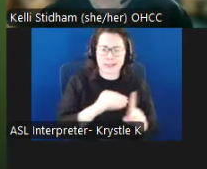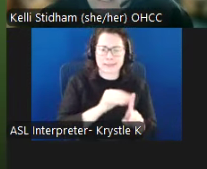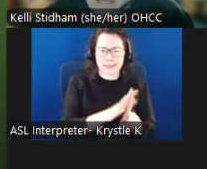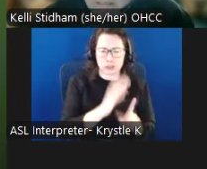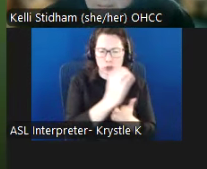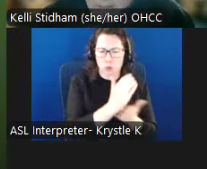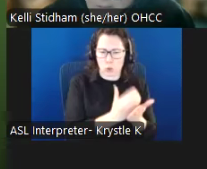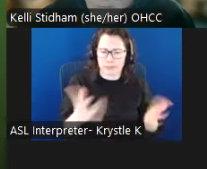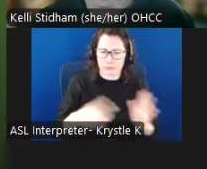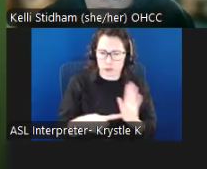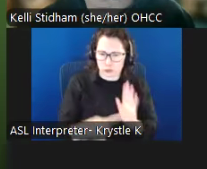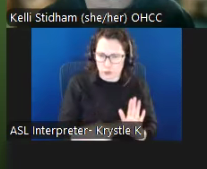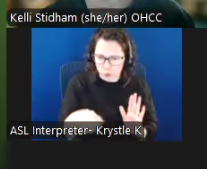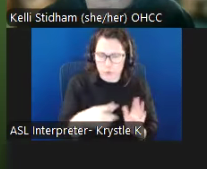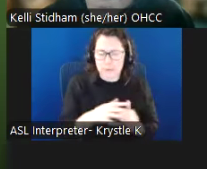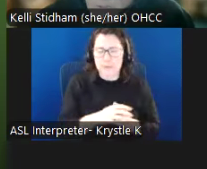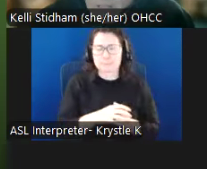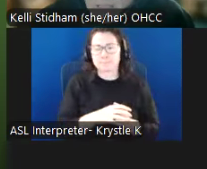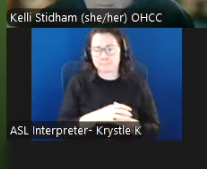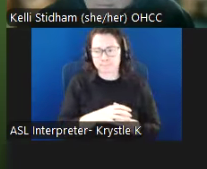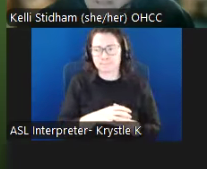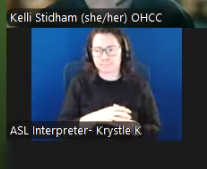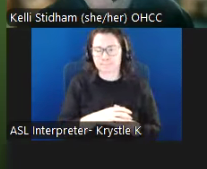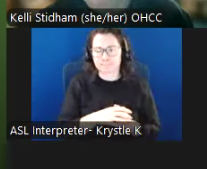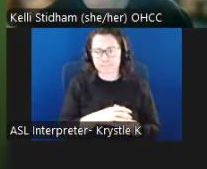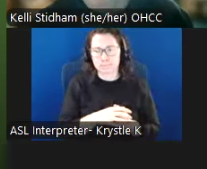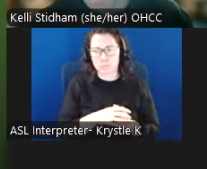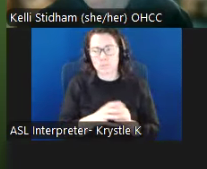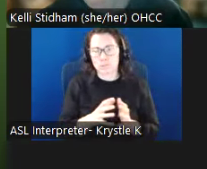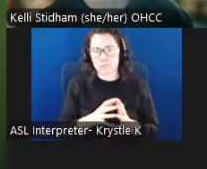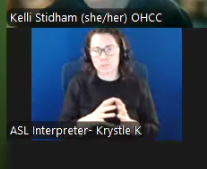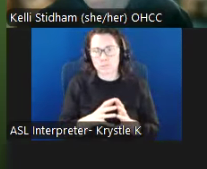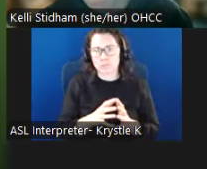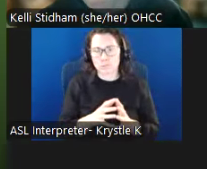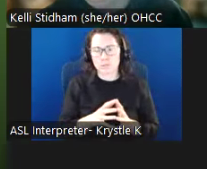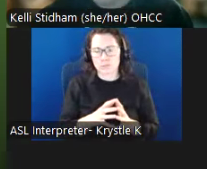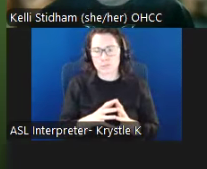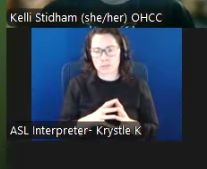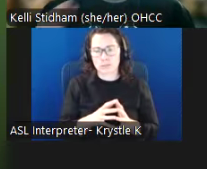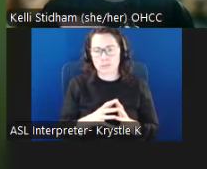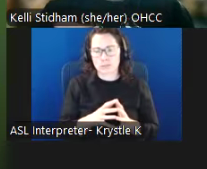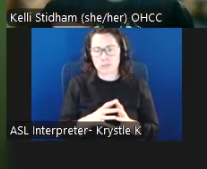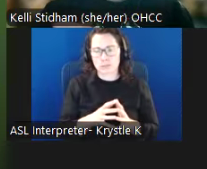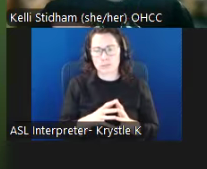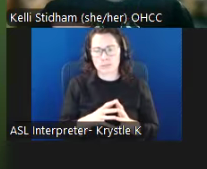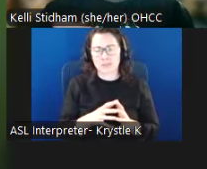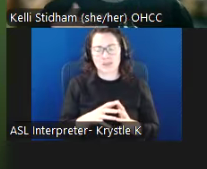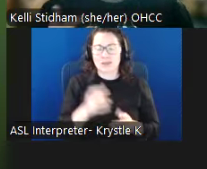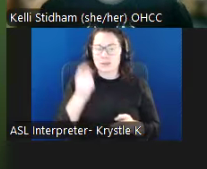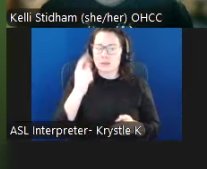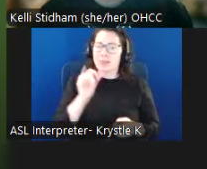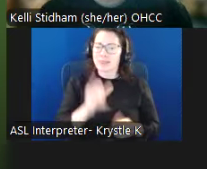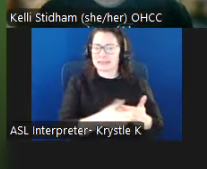um and so that is um it's different than